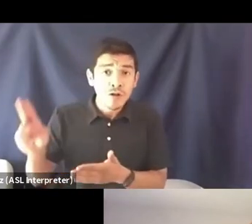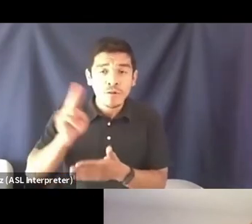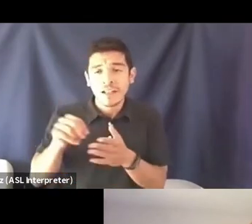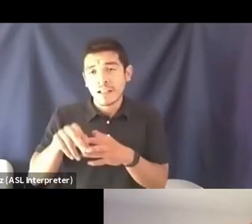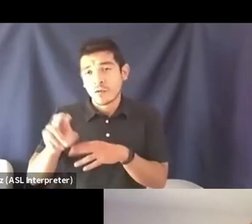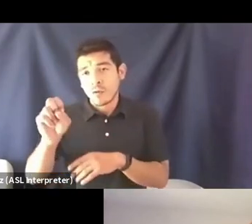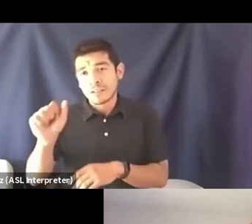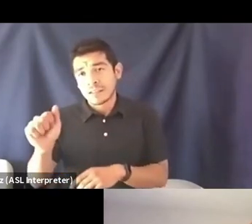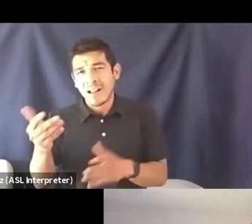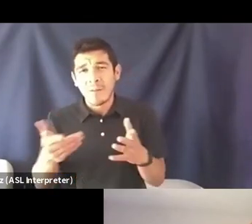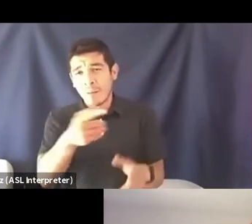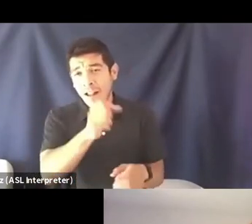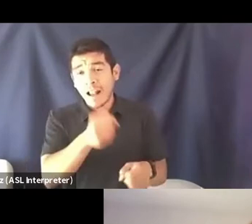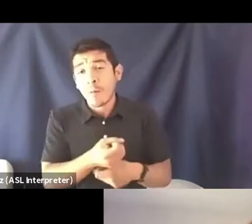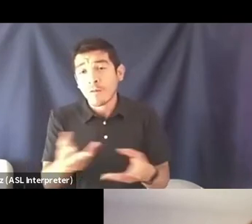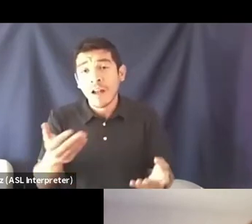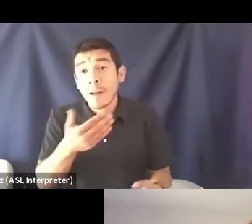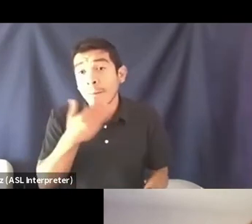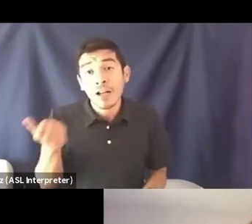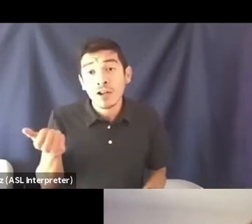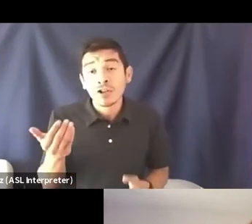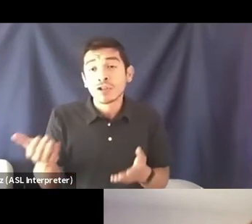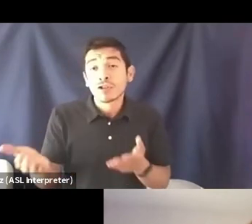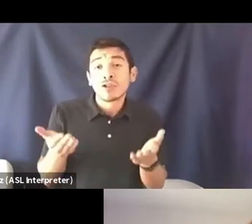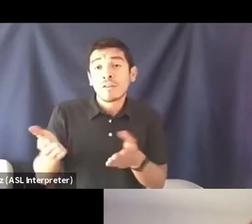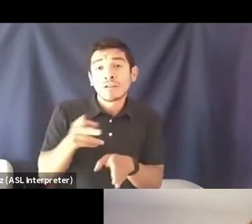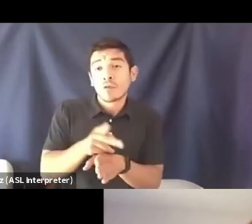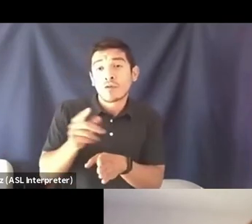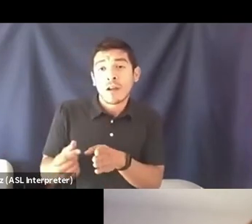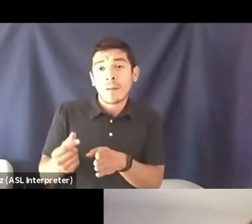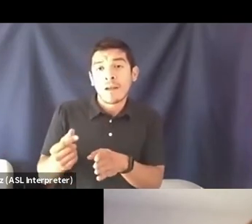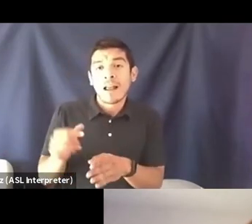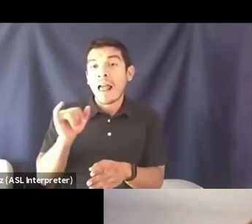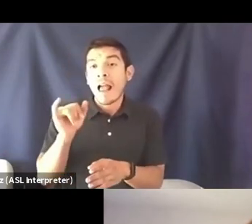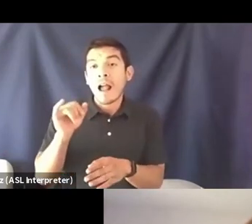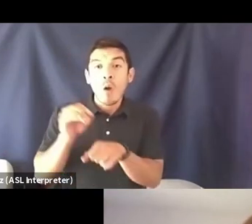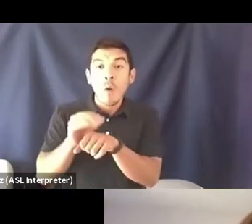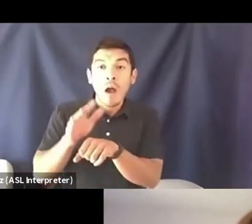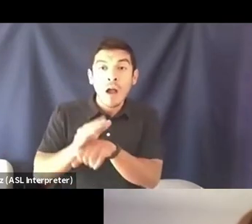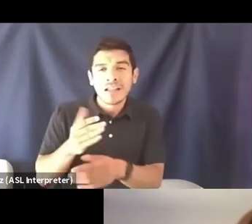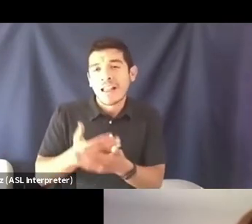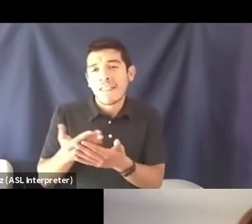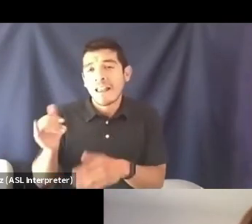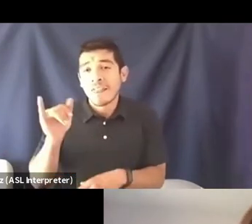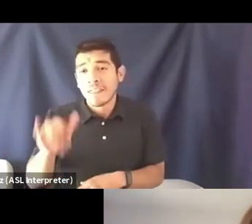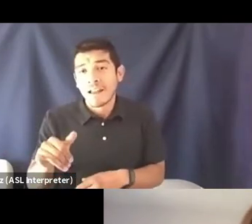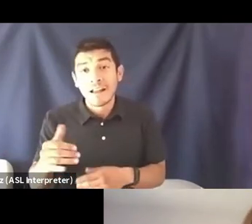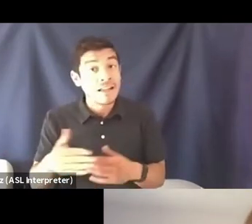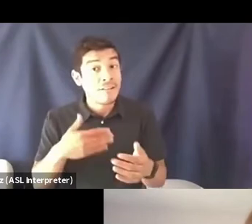maybe they can provide better service programs, like orientation, things like that. Even though I didn't know